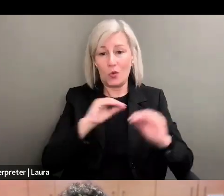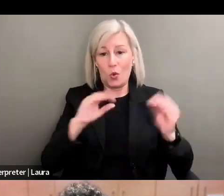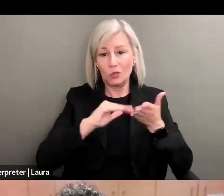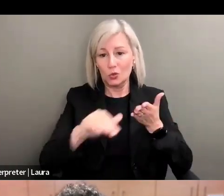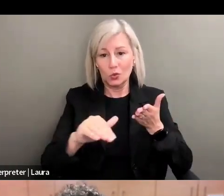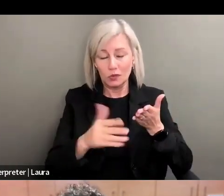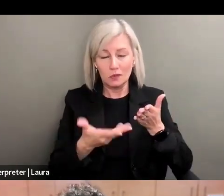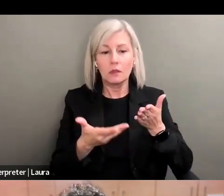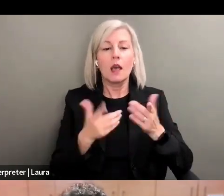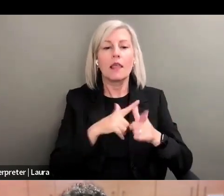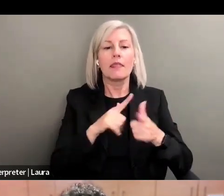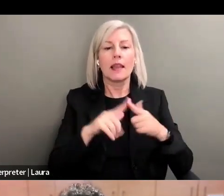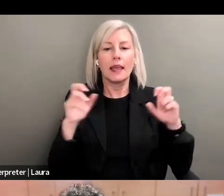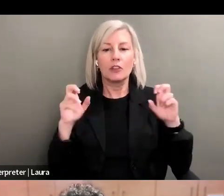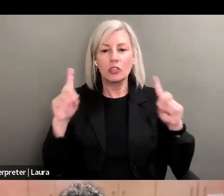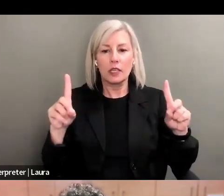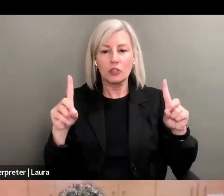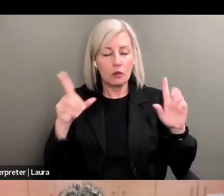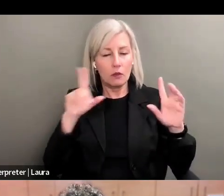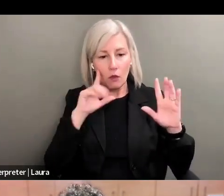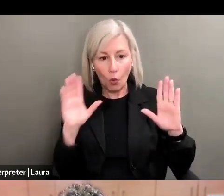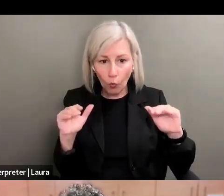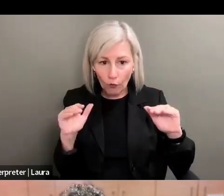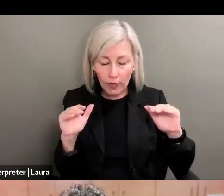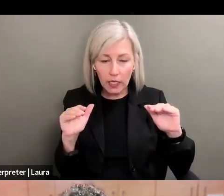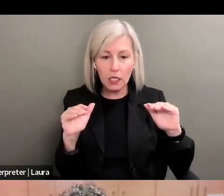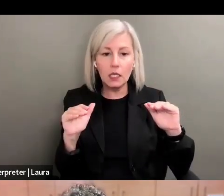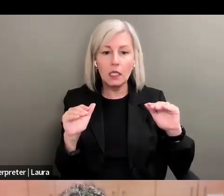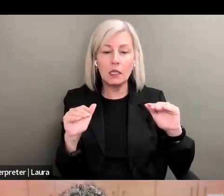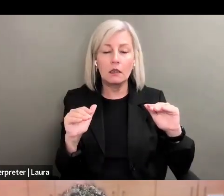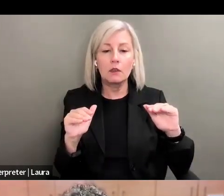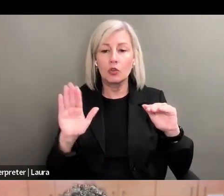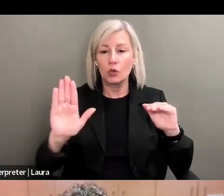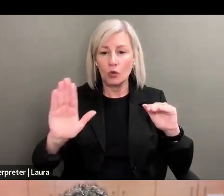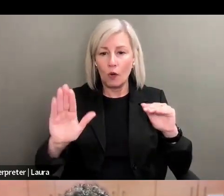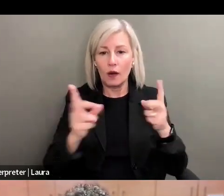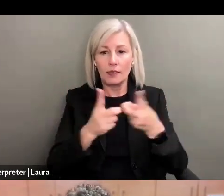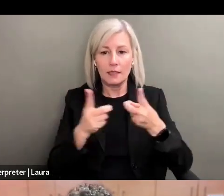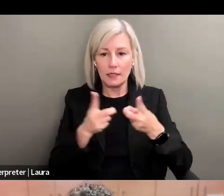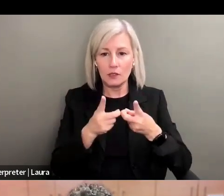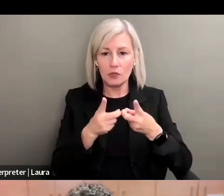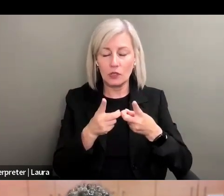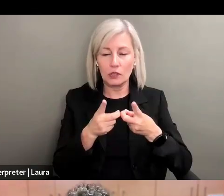And then educational hopefully the district that they the educational audiologists work in have verifit.